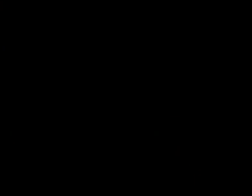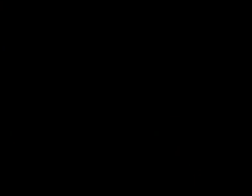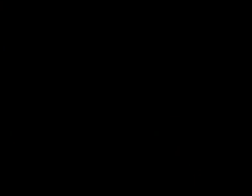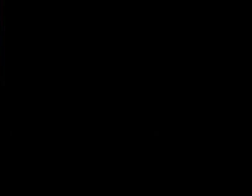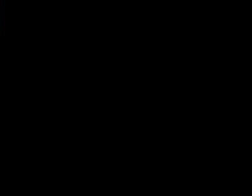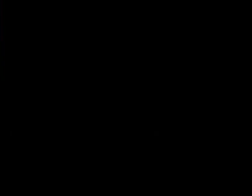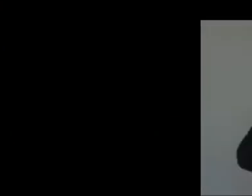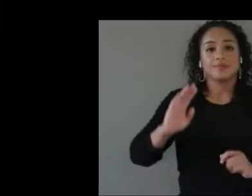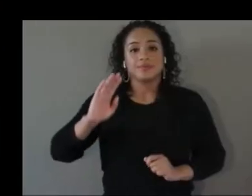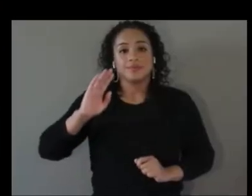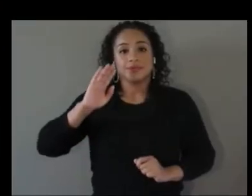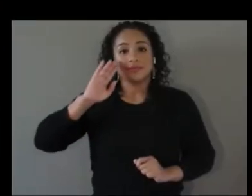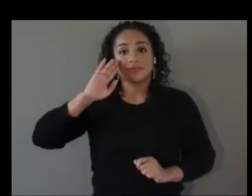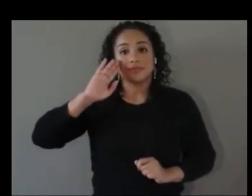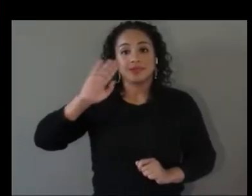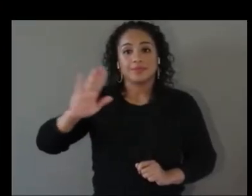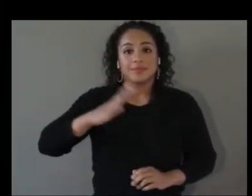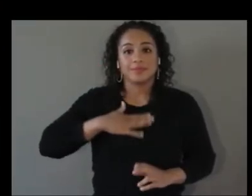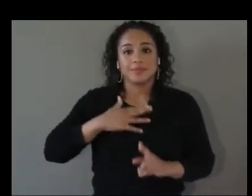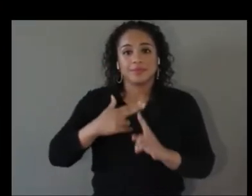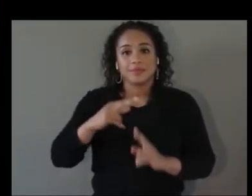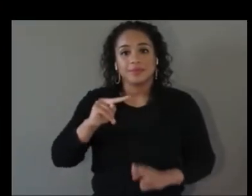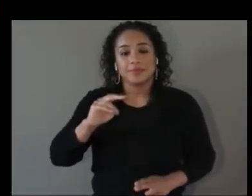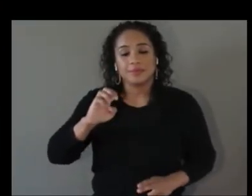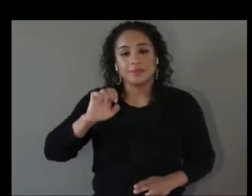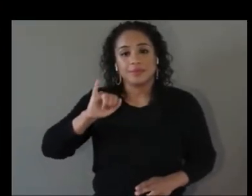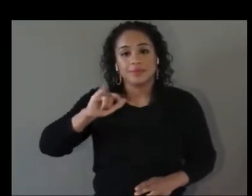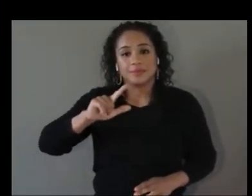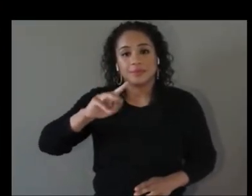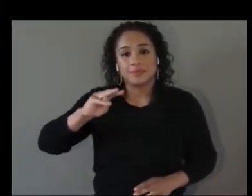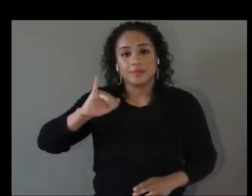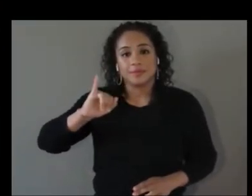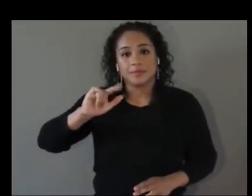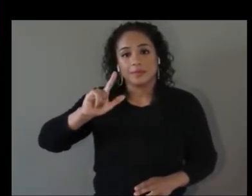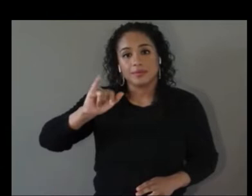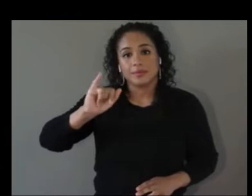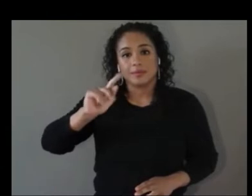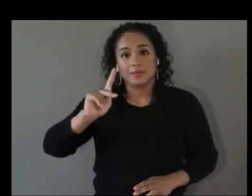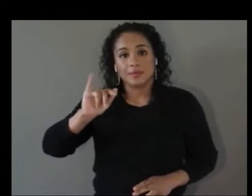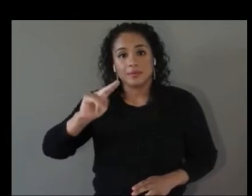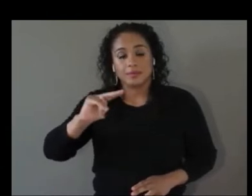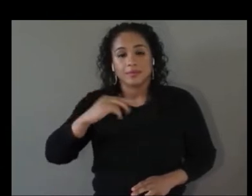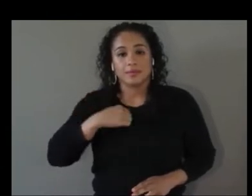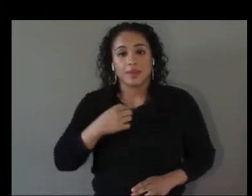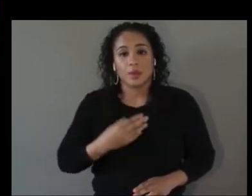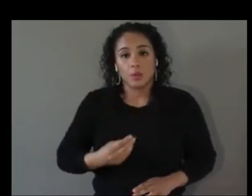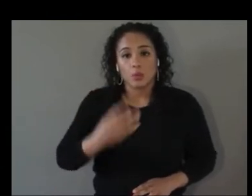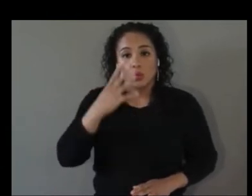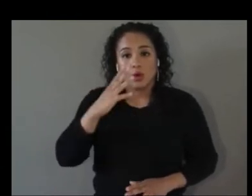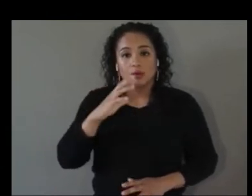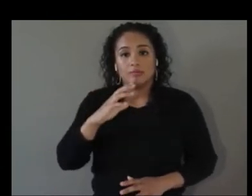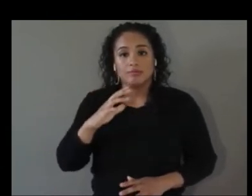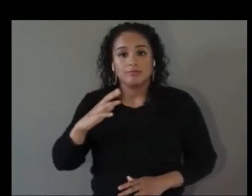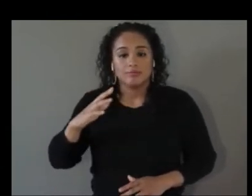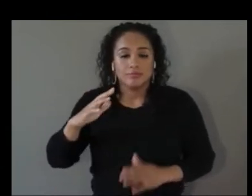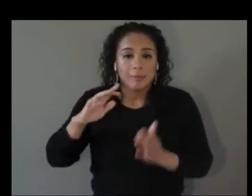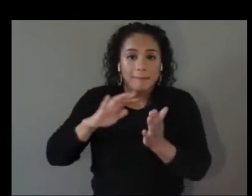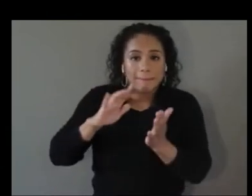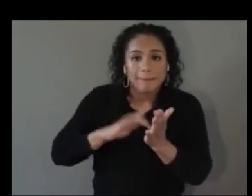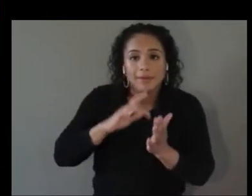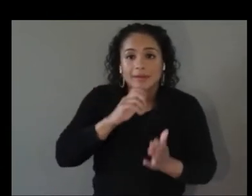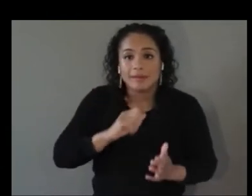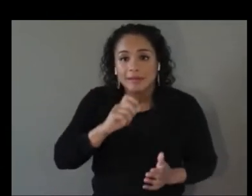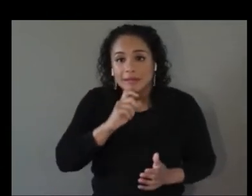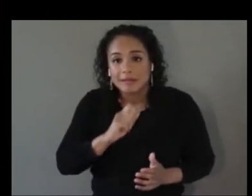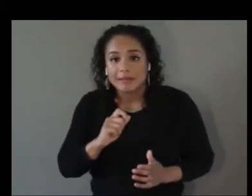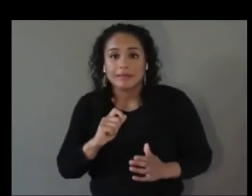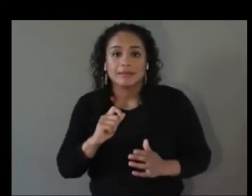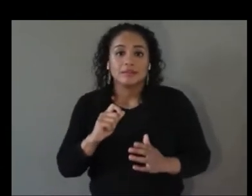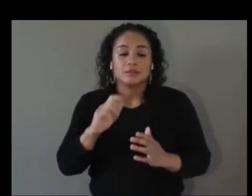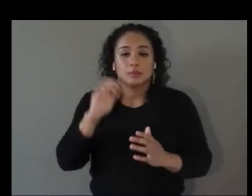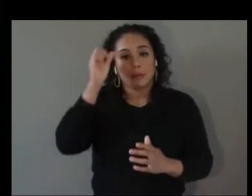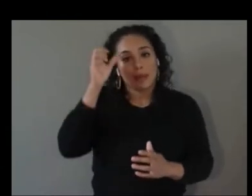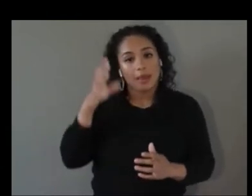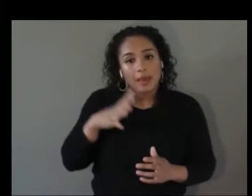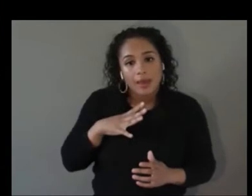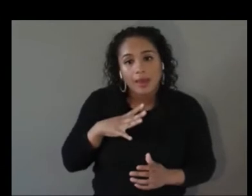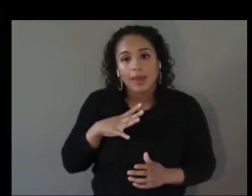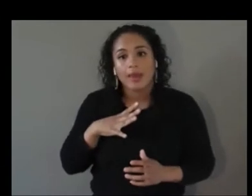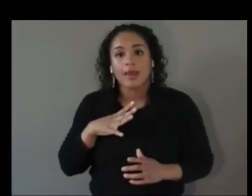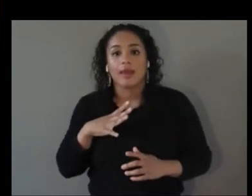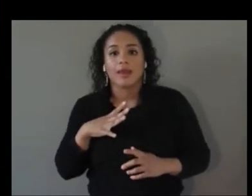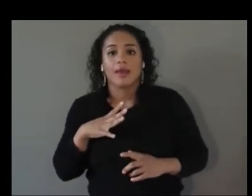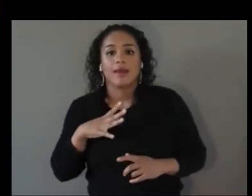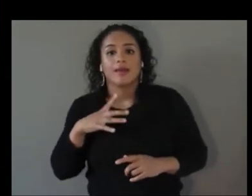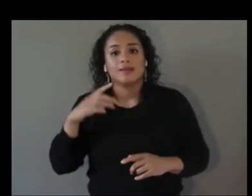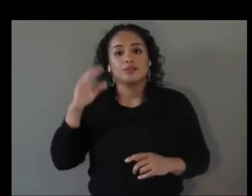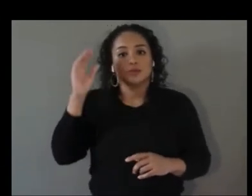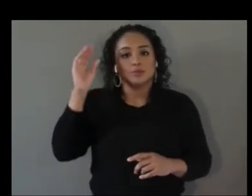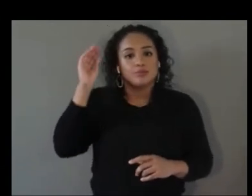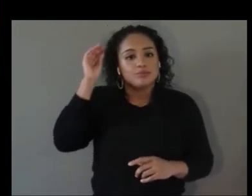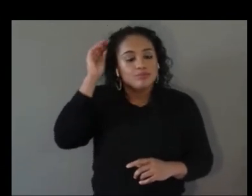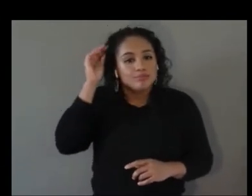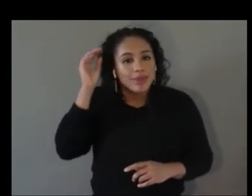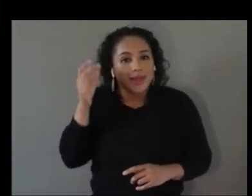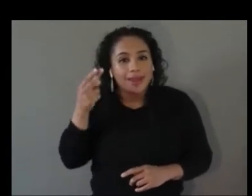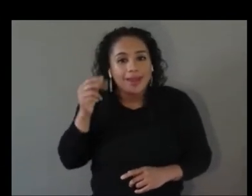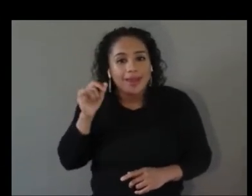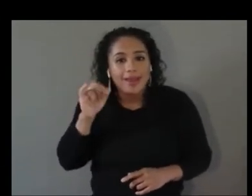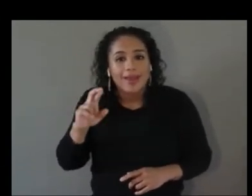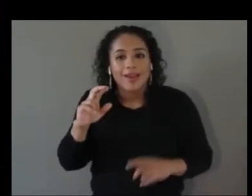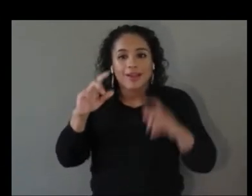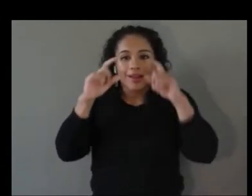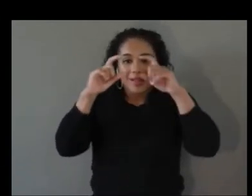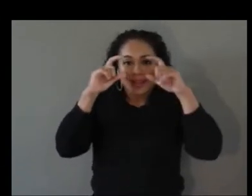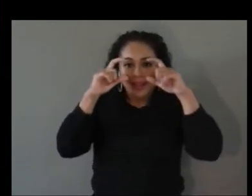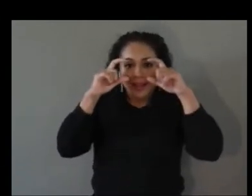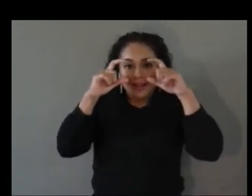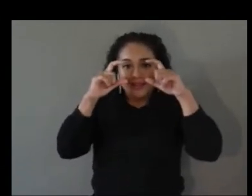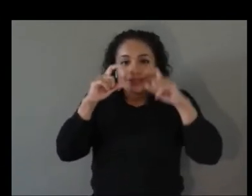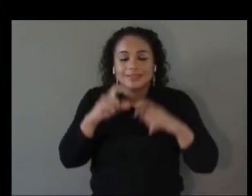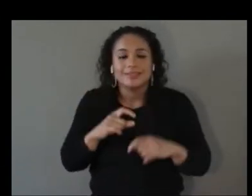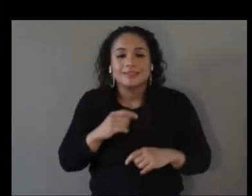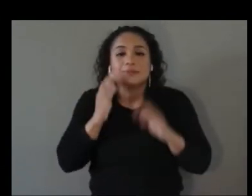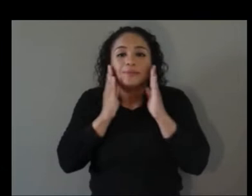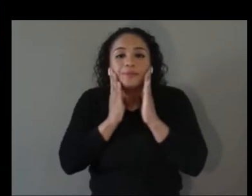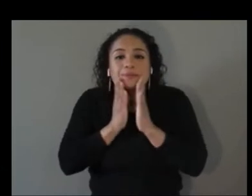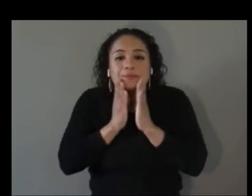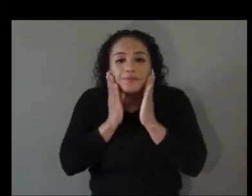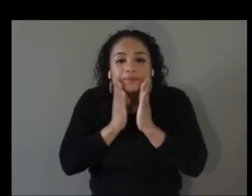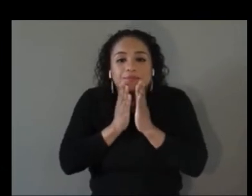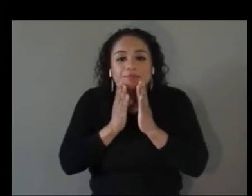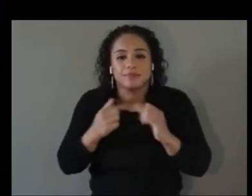Hello. I’m Neil Milliken, I'm a white middle-aged male with brown square glasses and a slight stubble and I'm wearing a blue polo shirt.